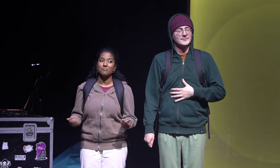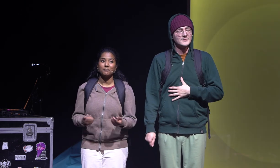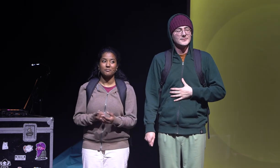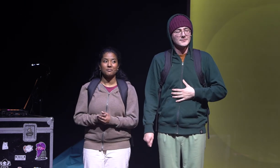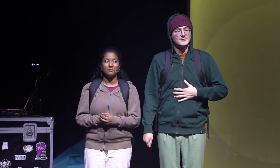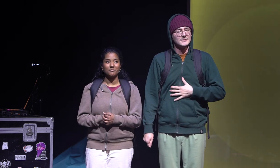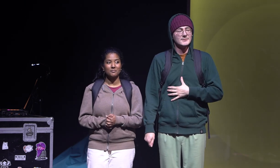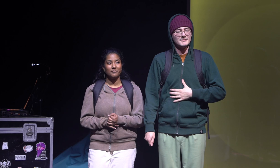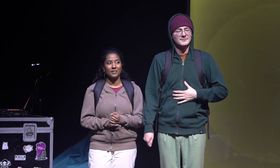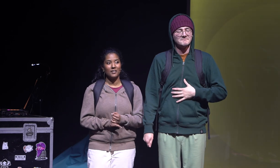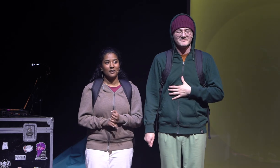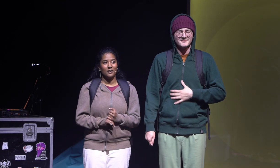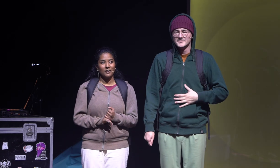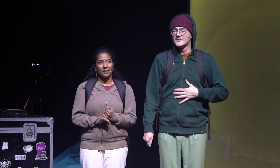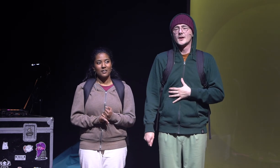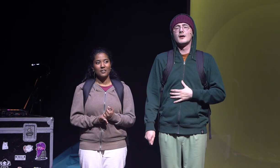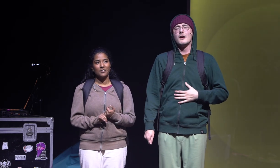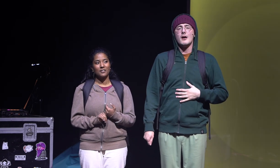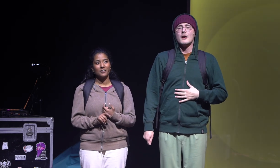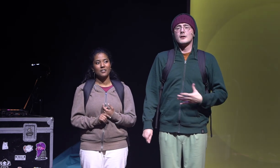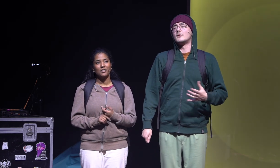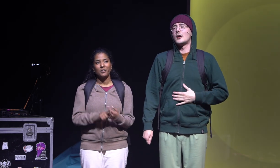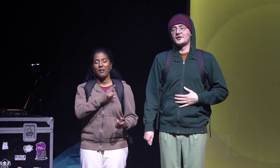well I don't know like um...